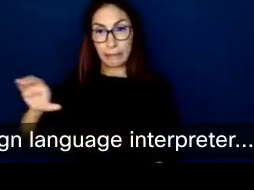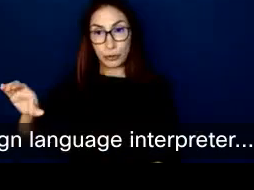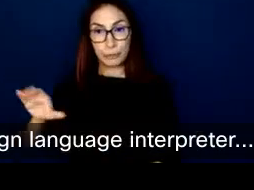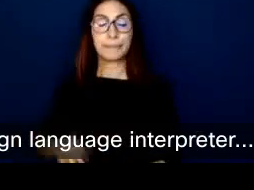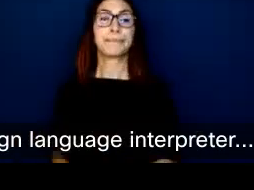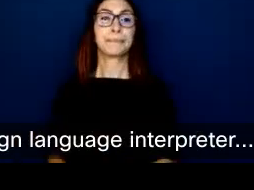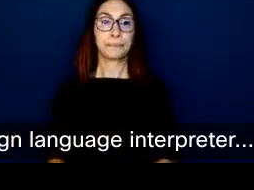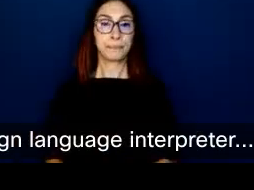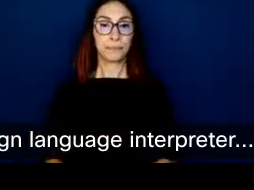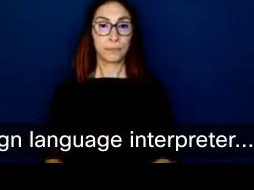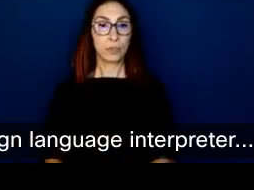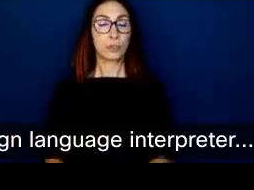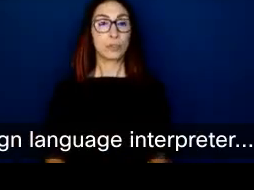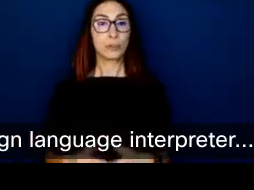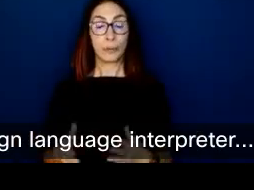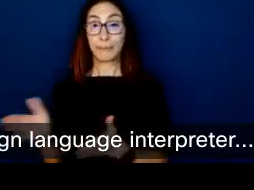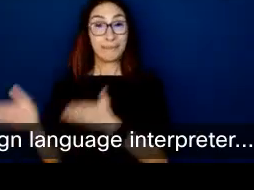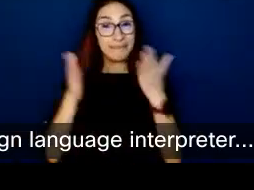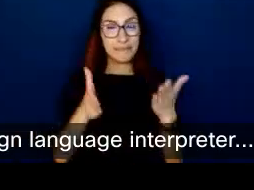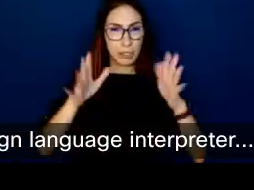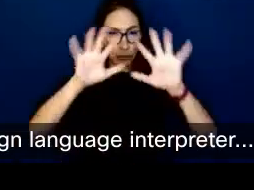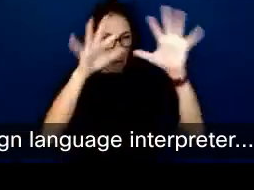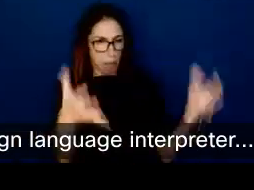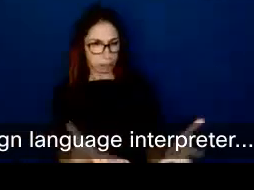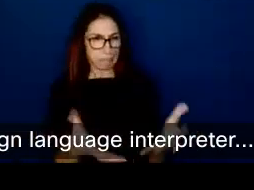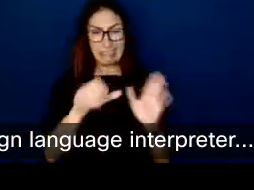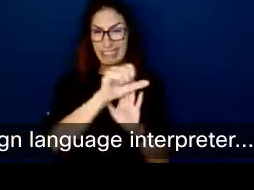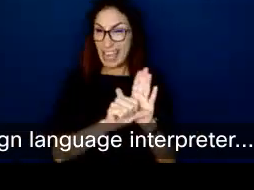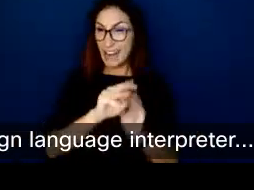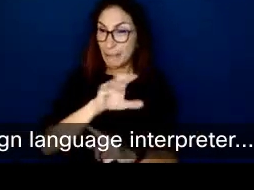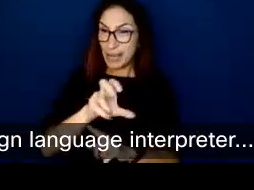Minnesota, I thought it would be important to kind of look at